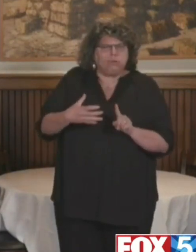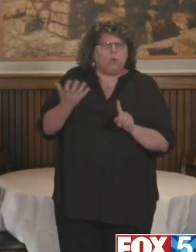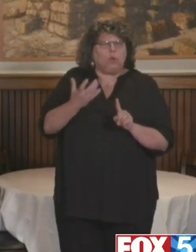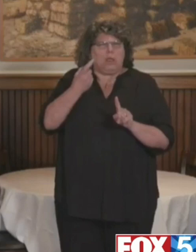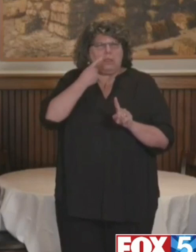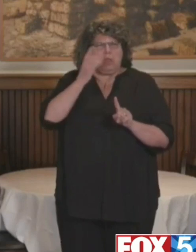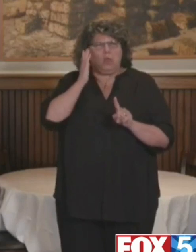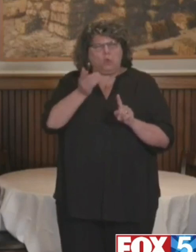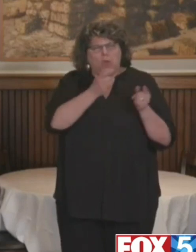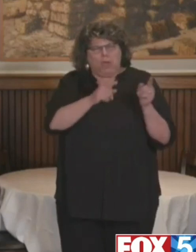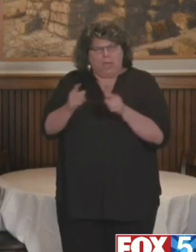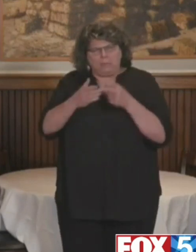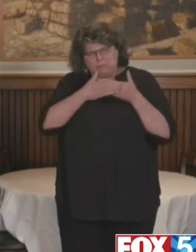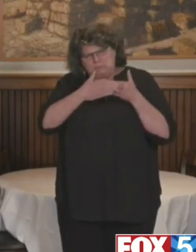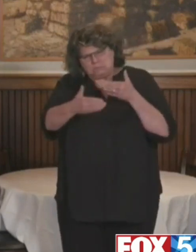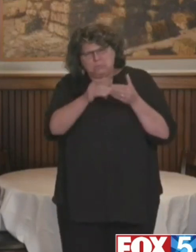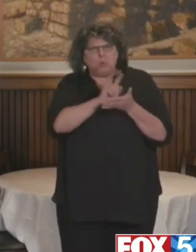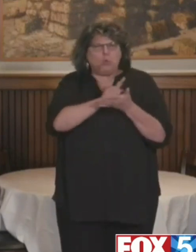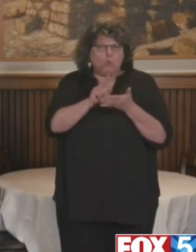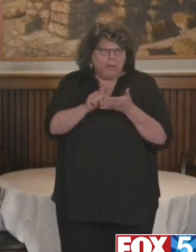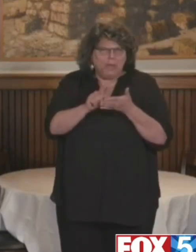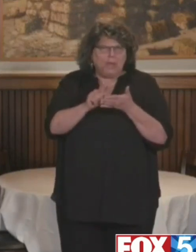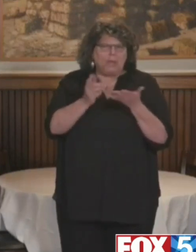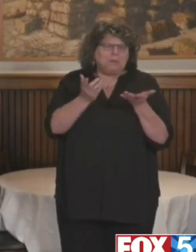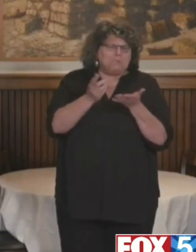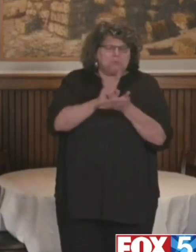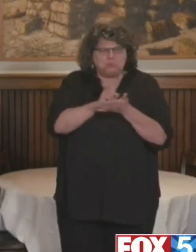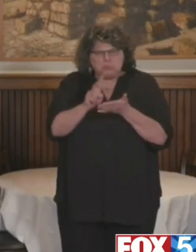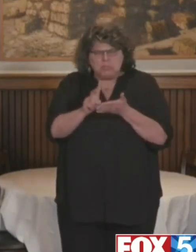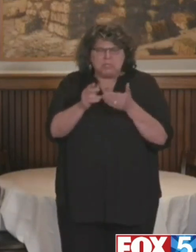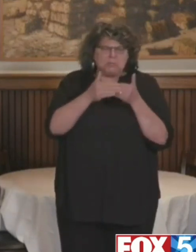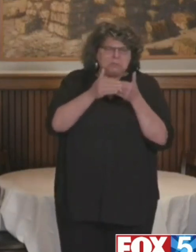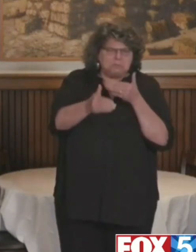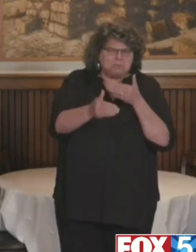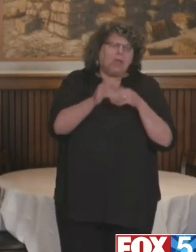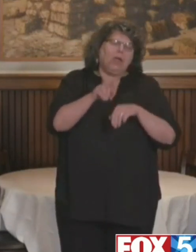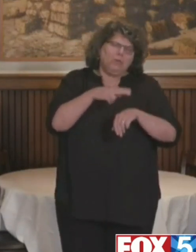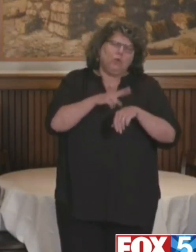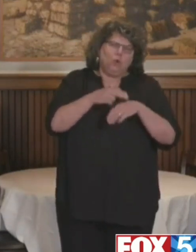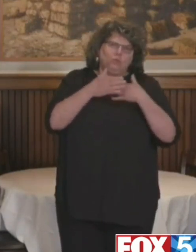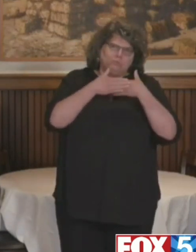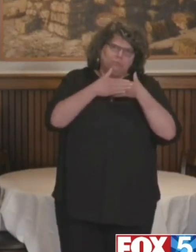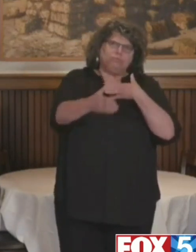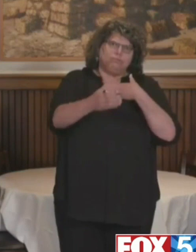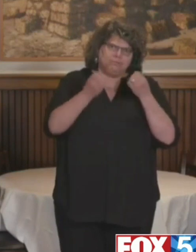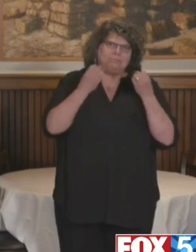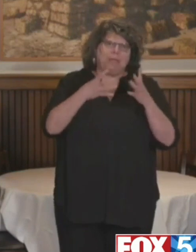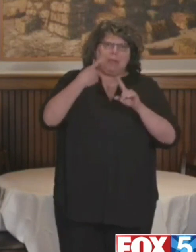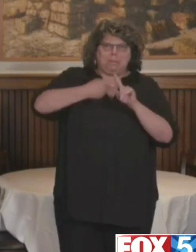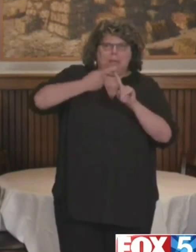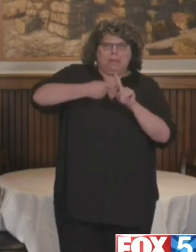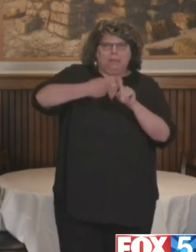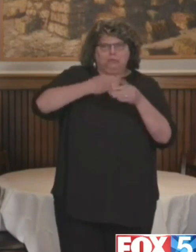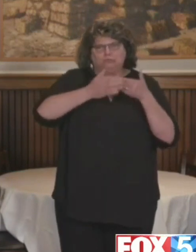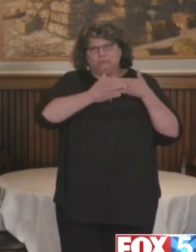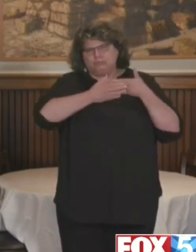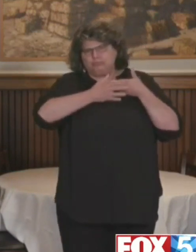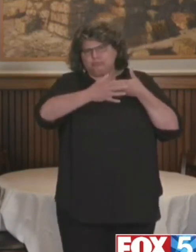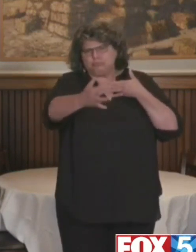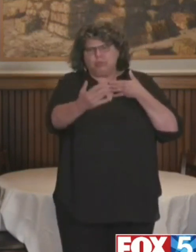THE BROADER TREND LINES AND THEN BEGIN UNPACK WHERE I BELIEVE WE WILL BE GOING OVER